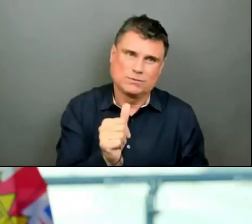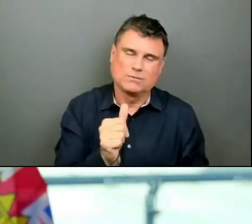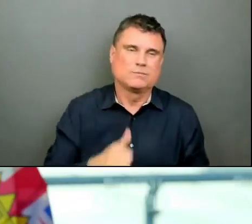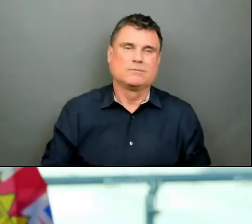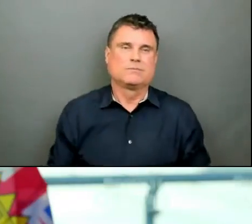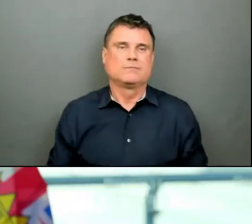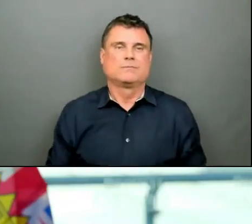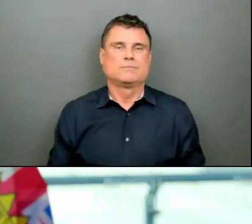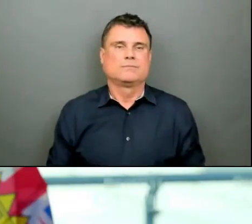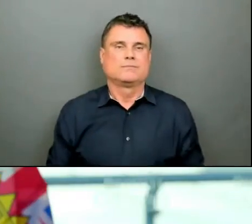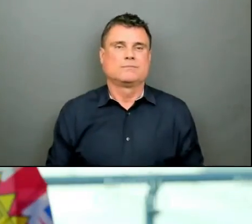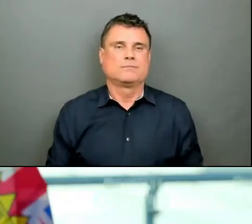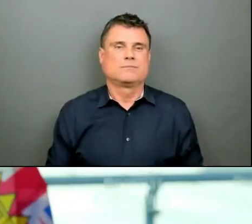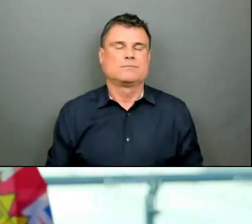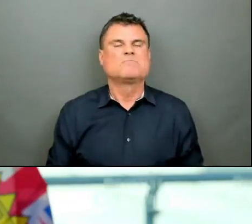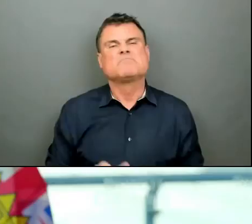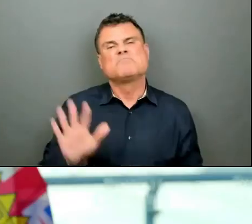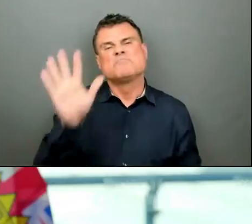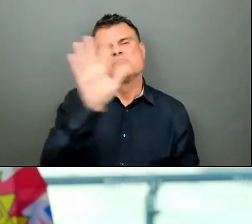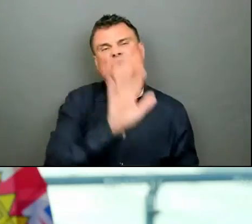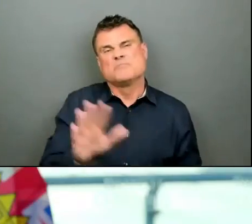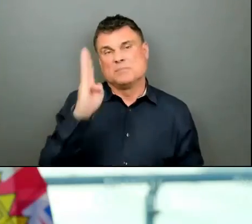province that there are